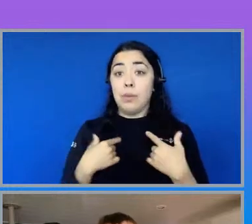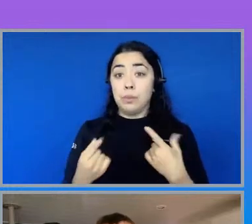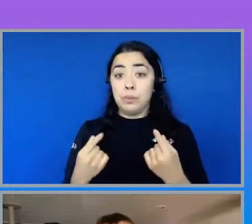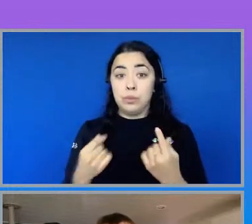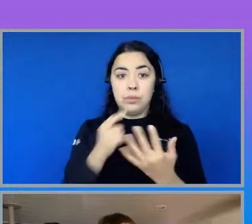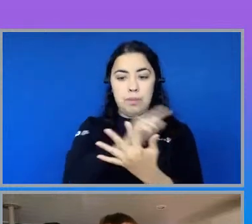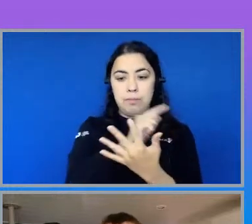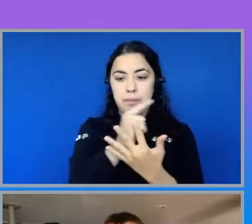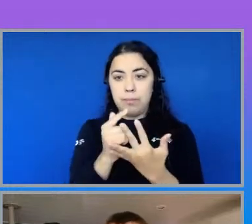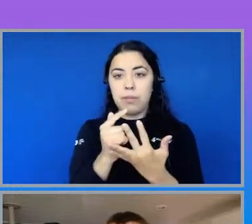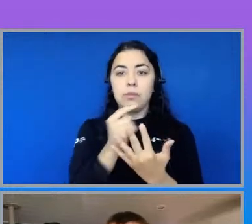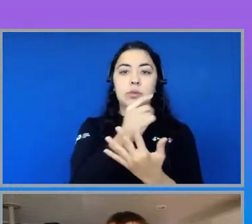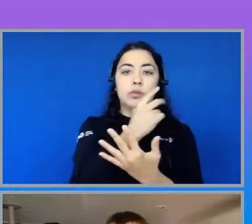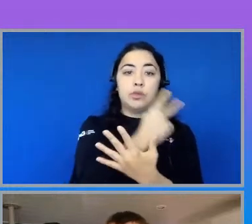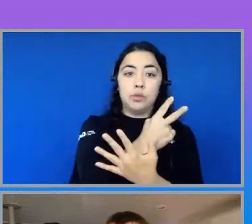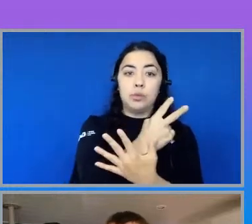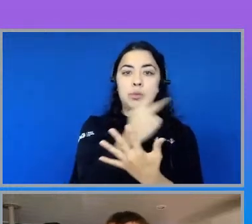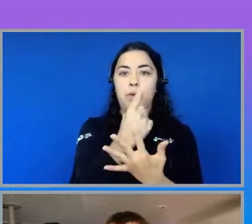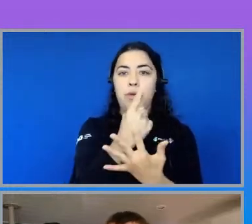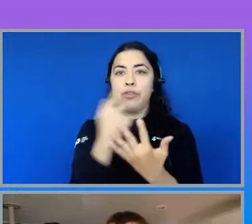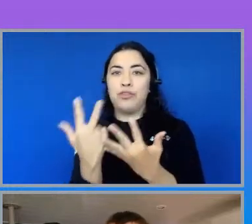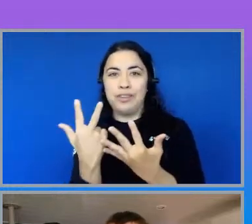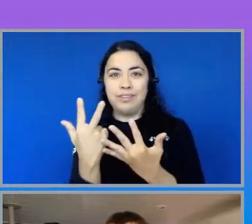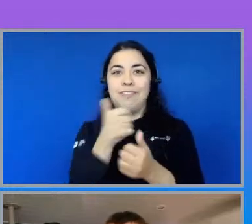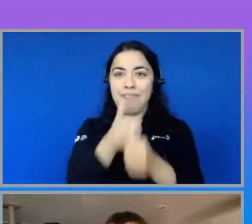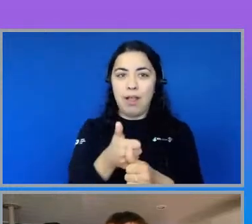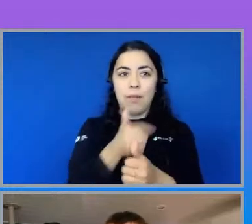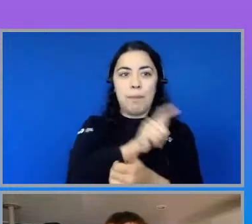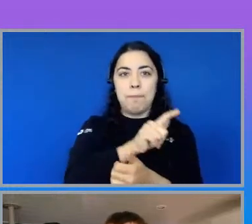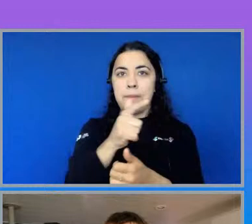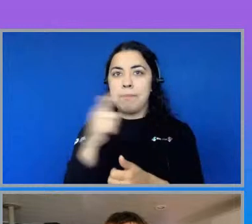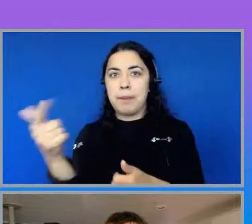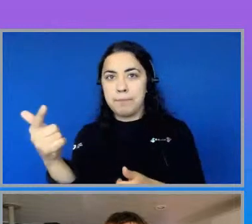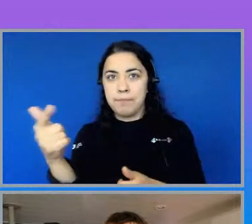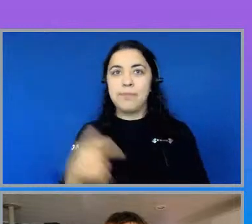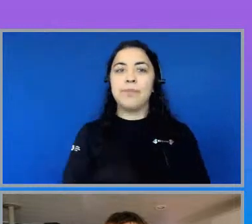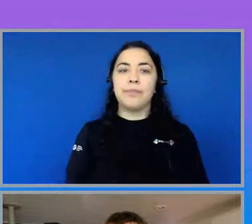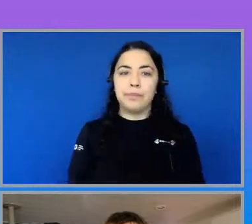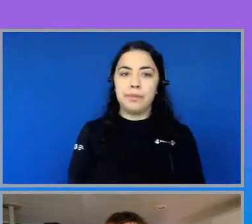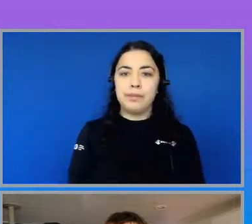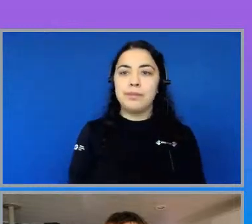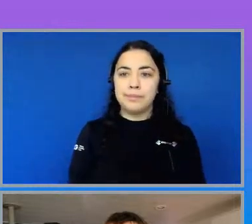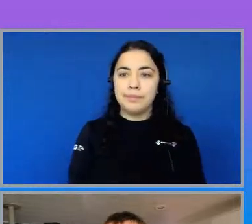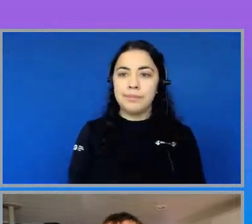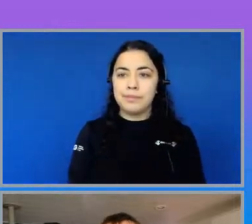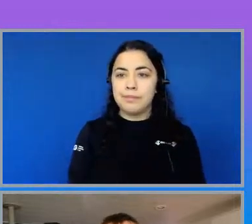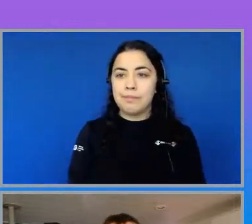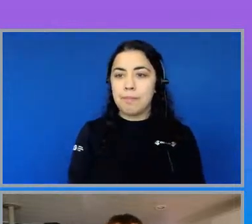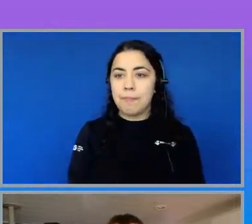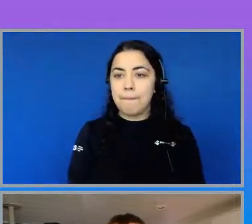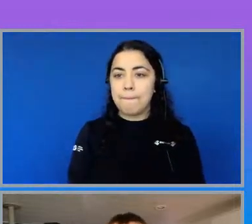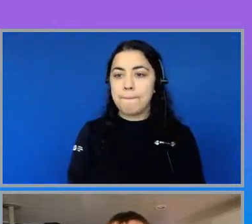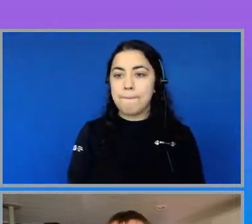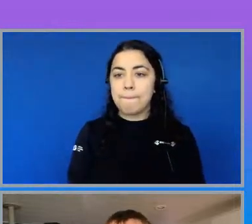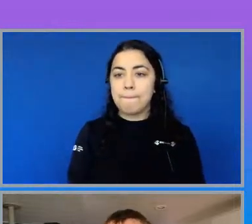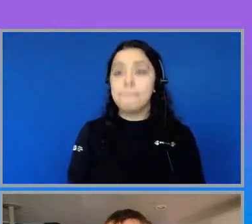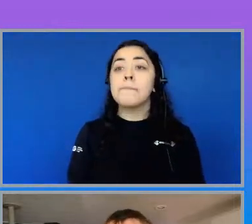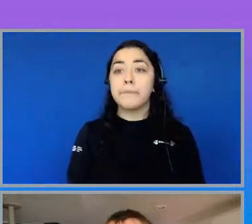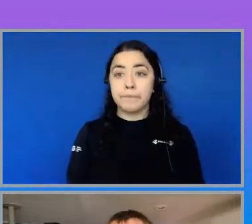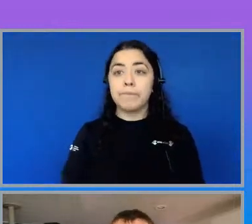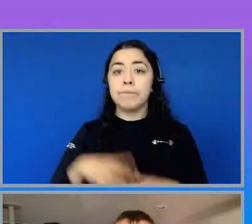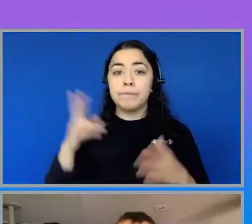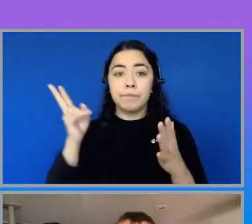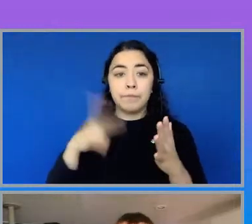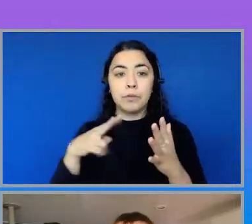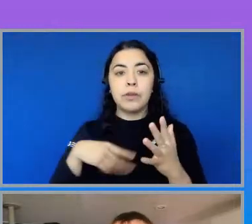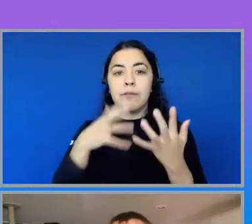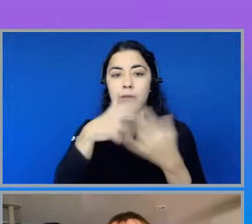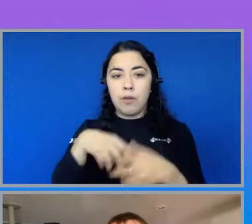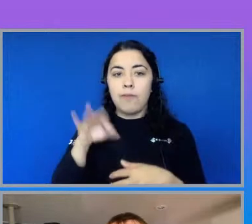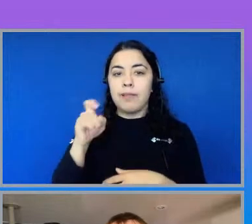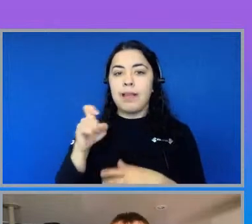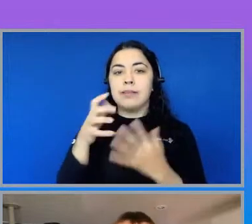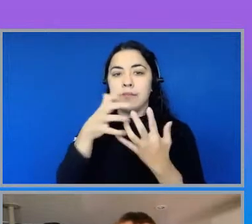going is 213. And with reading